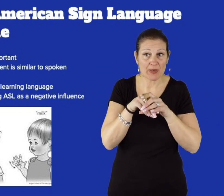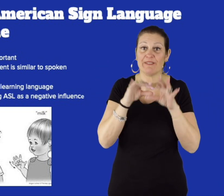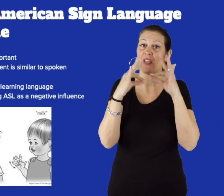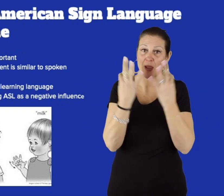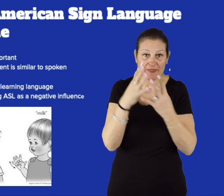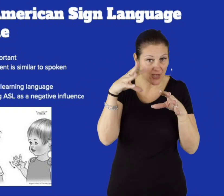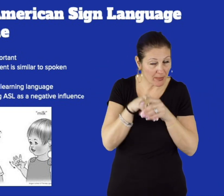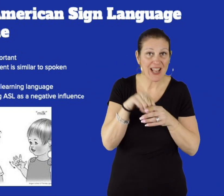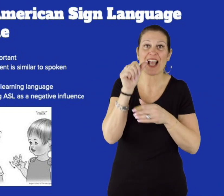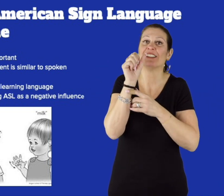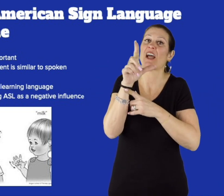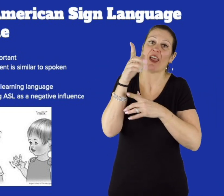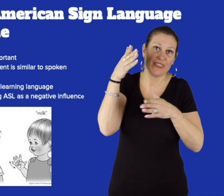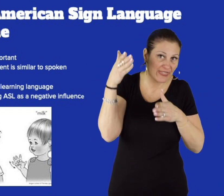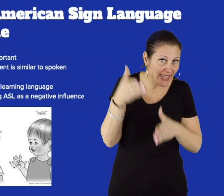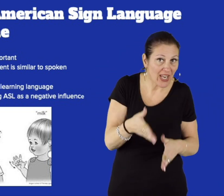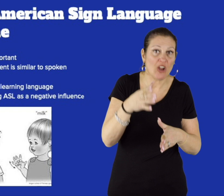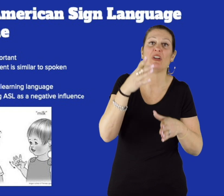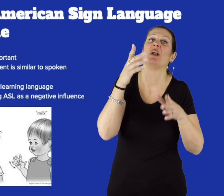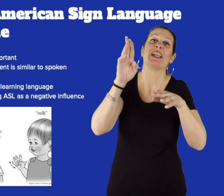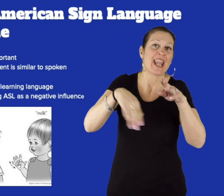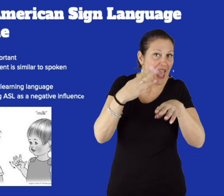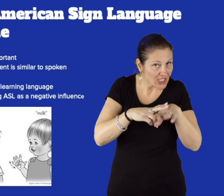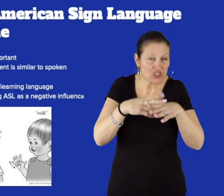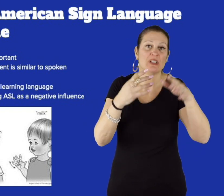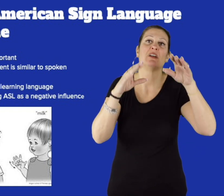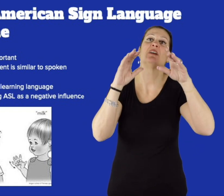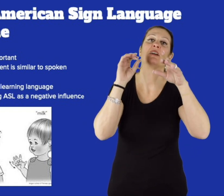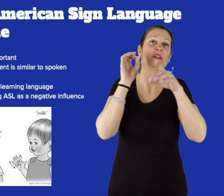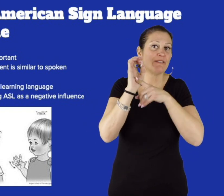So again, the key is parental and family involvement by incorporating the use of